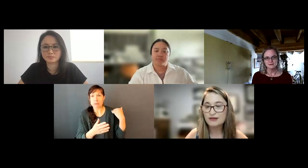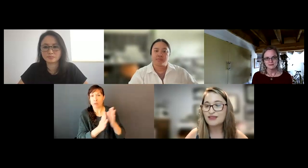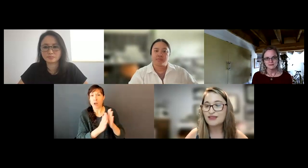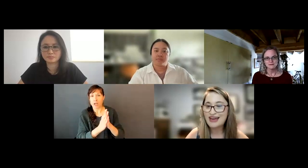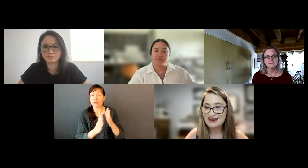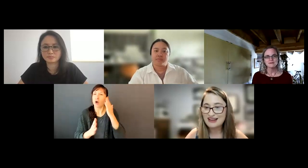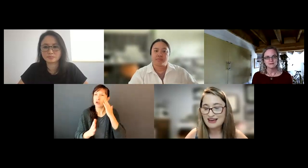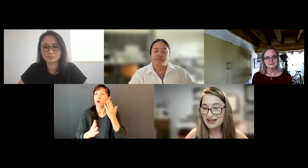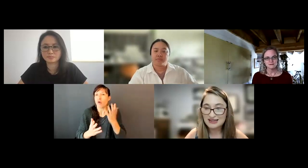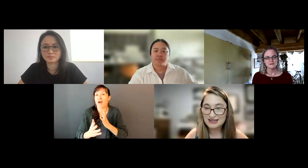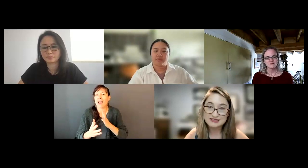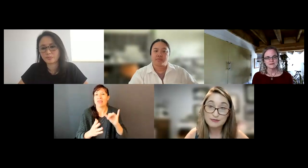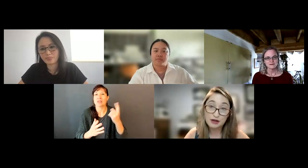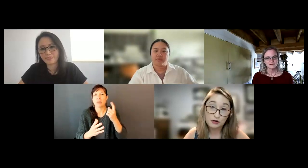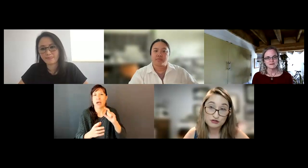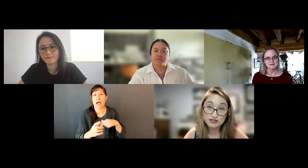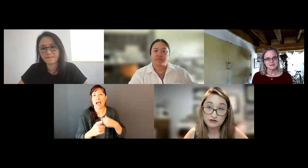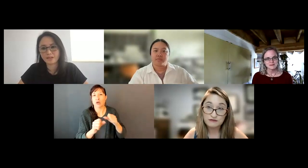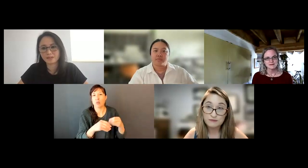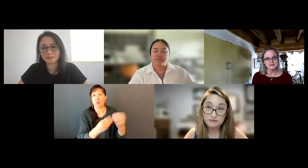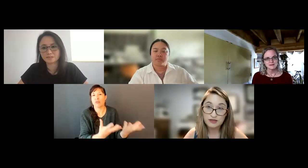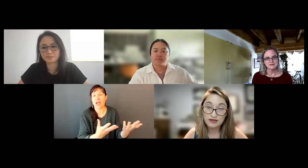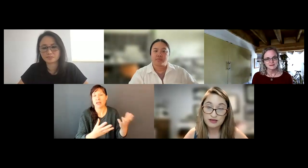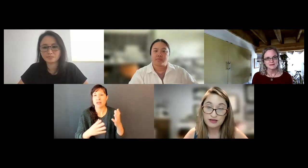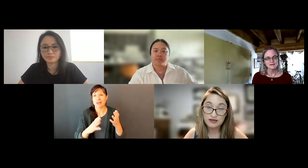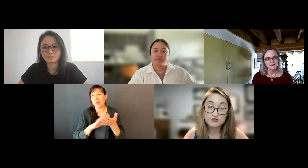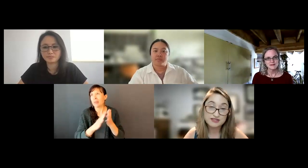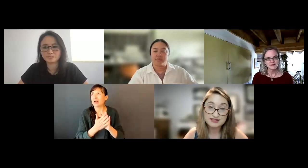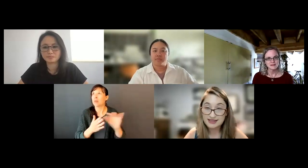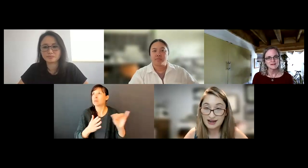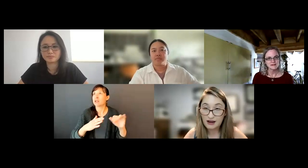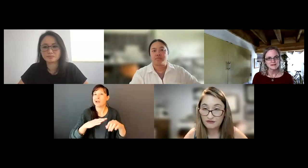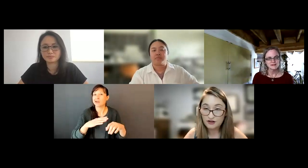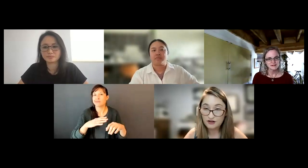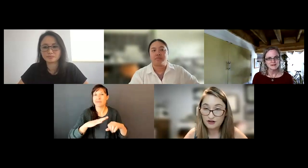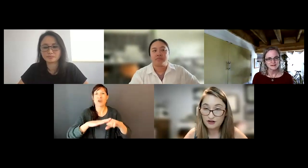something that I needed to be a cornerstone of the services that I offered.